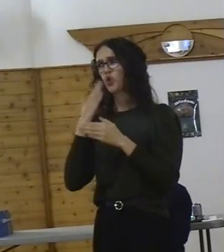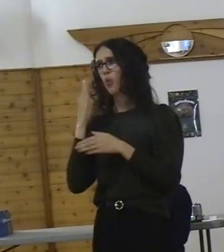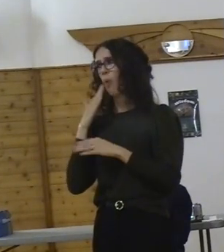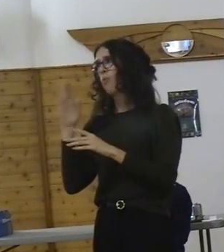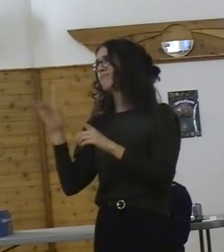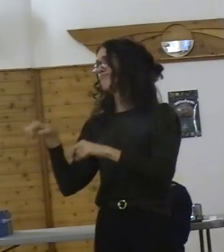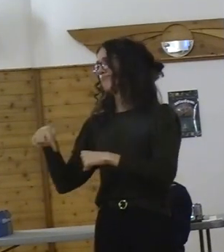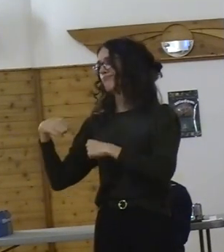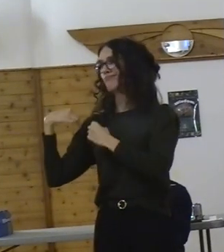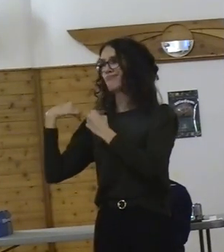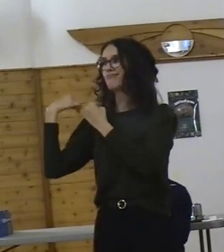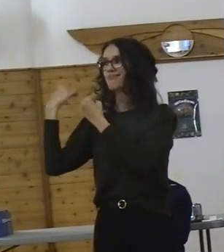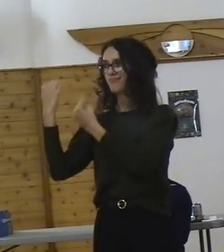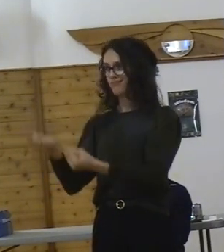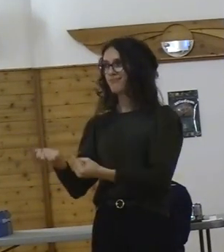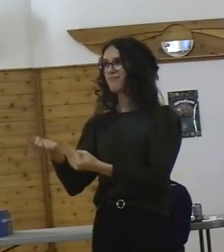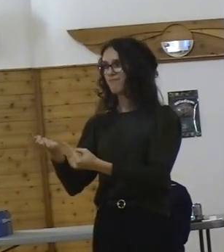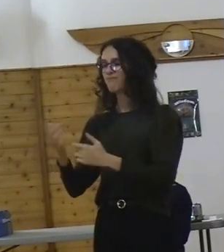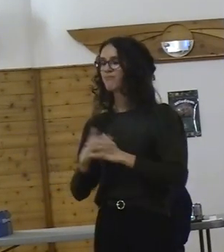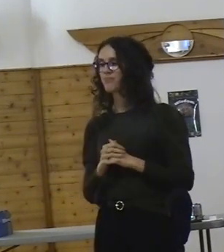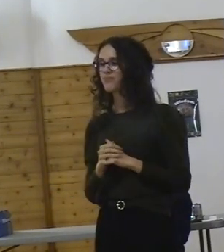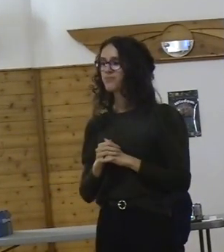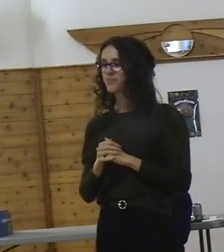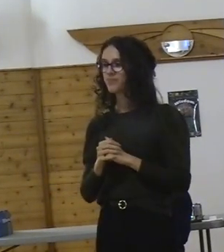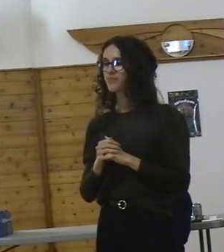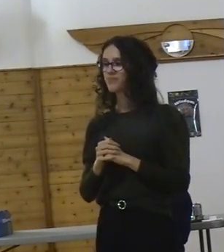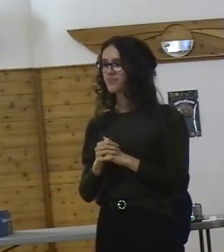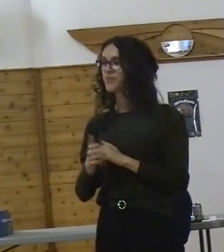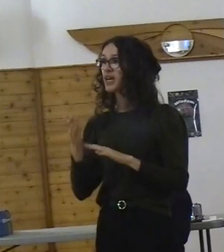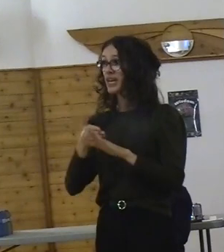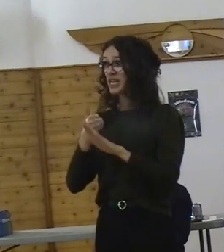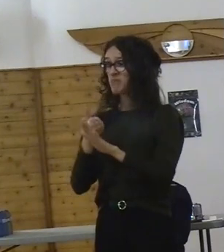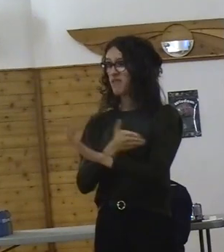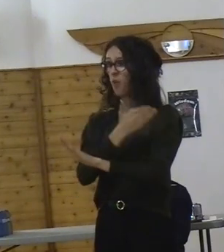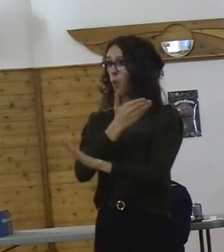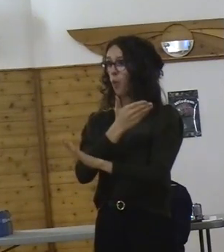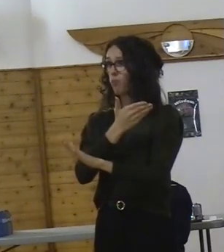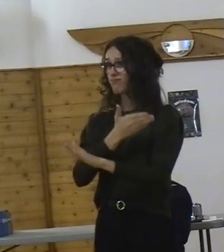Before the inquiry, during the inquiry and to today.